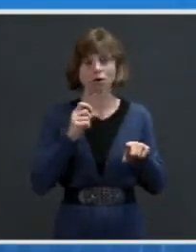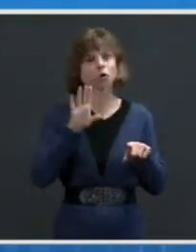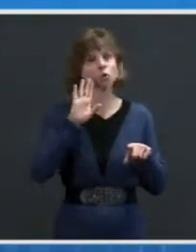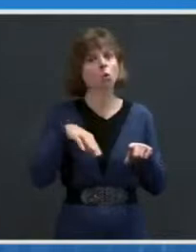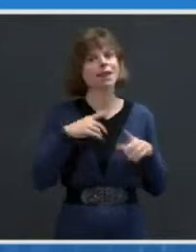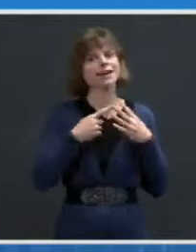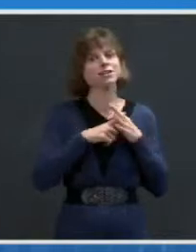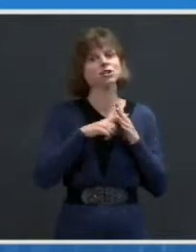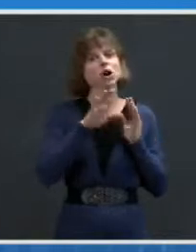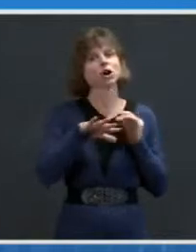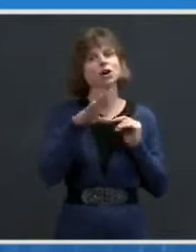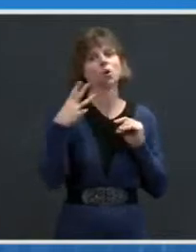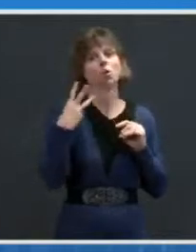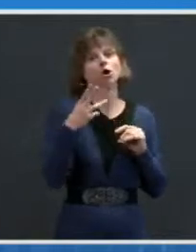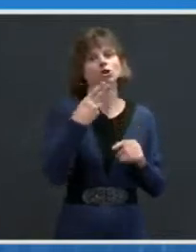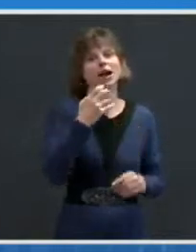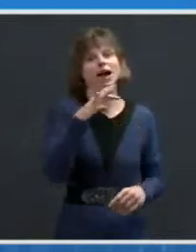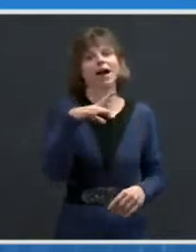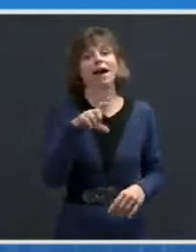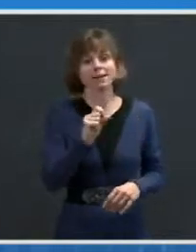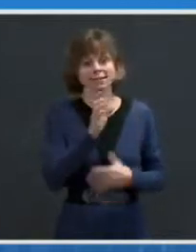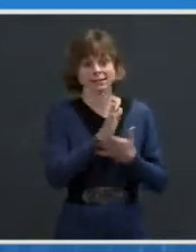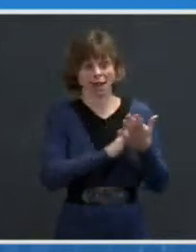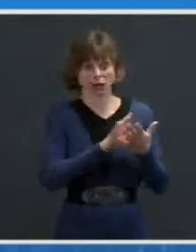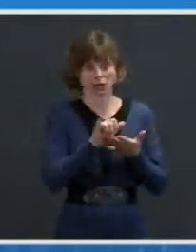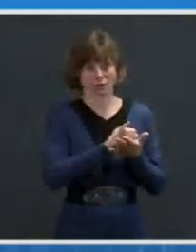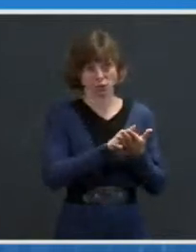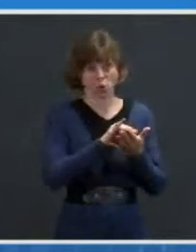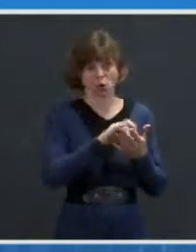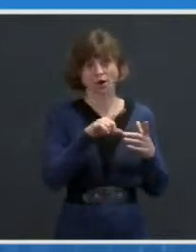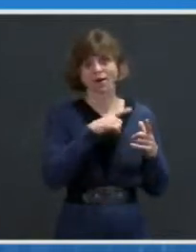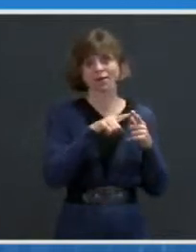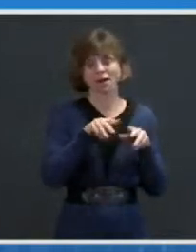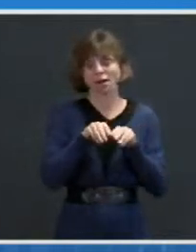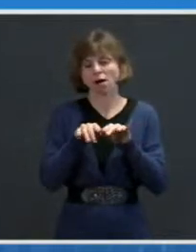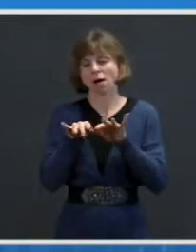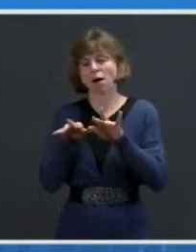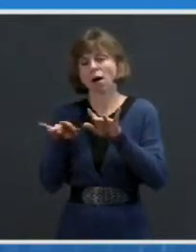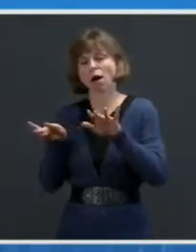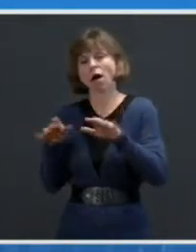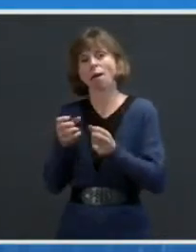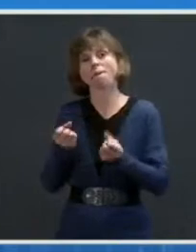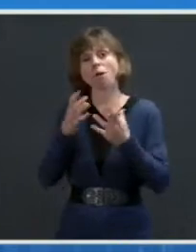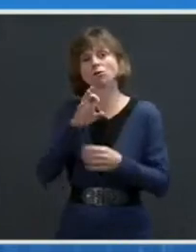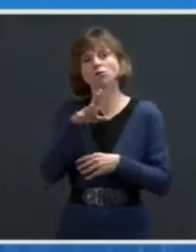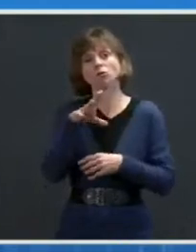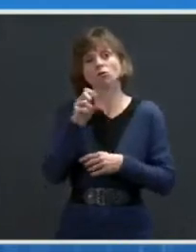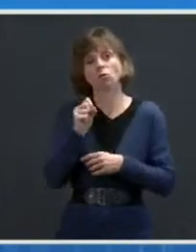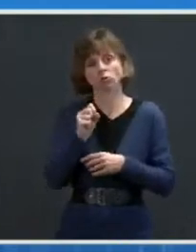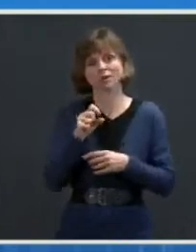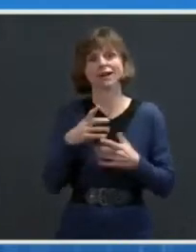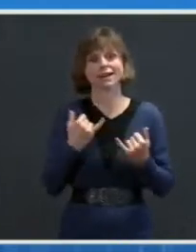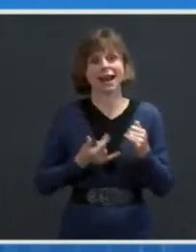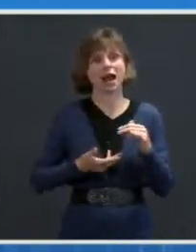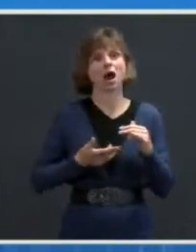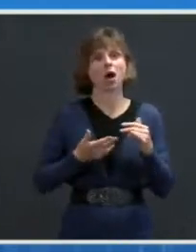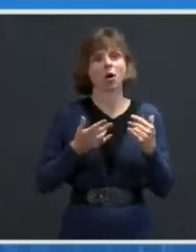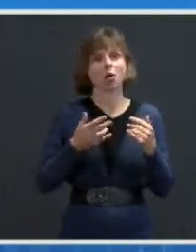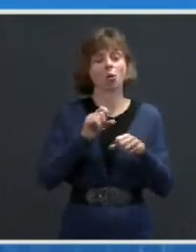YOU KNOW, AS YOU KNOW IT STARTED OFF IN WHAT IS LIKELY